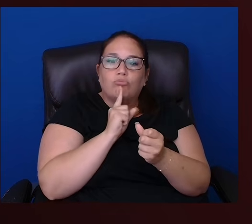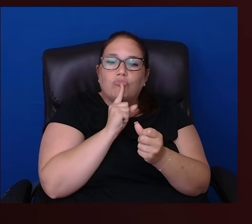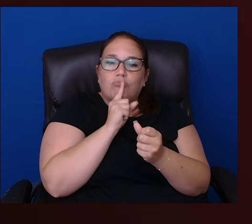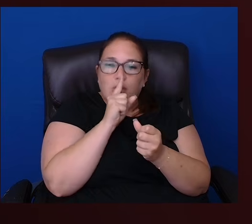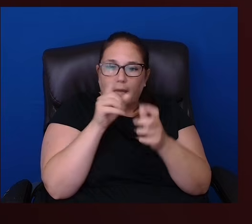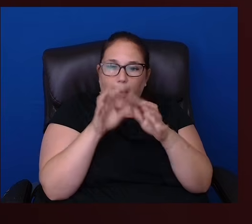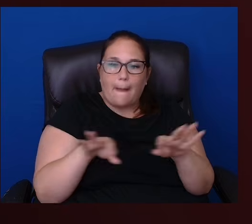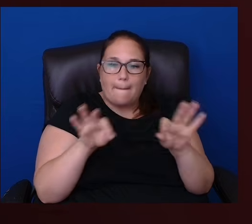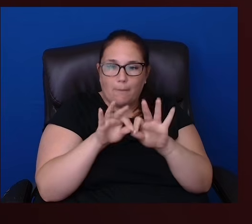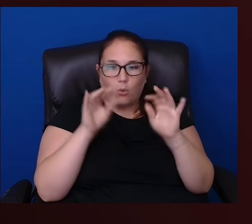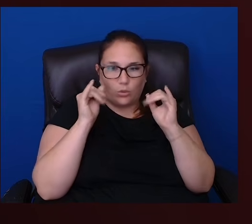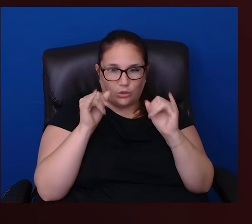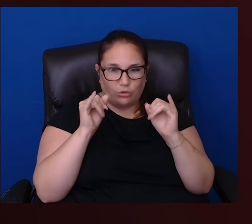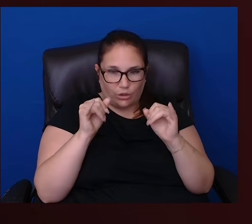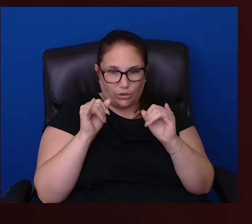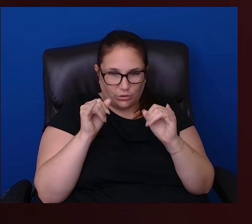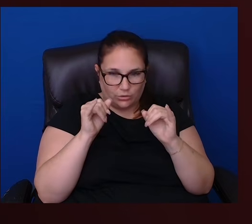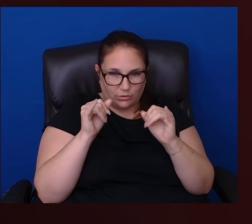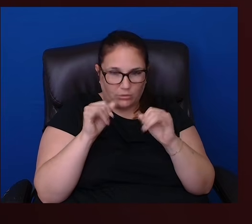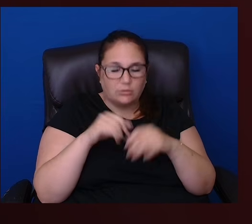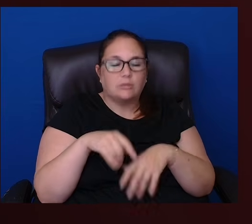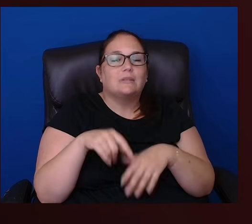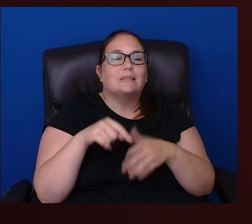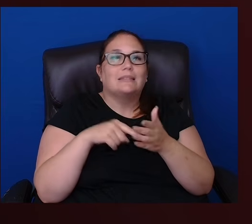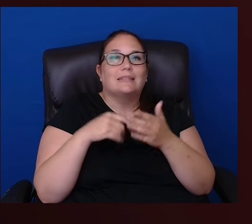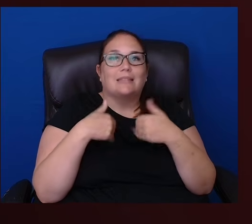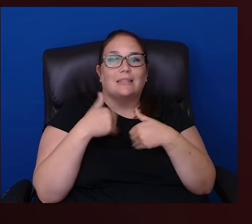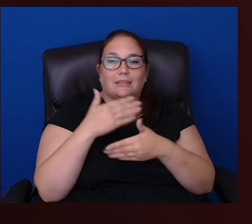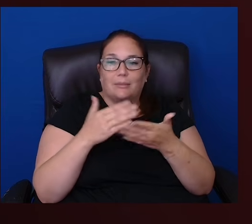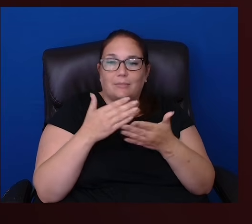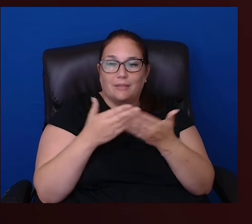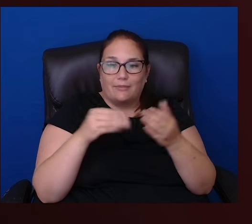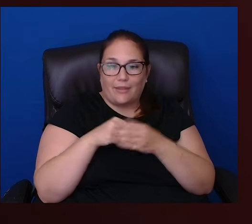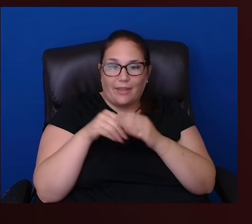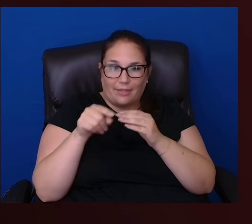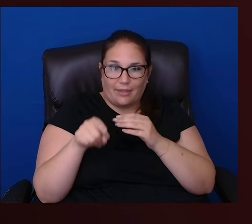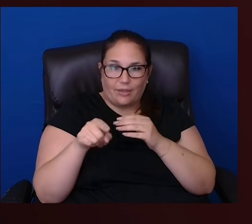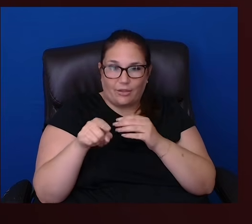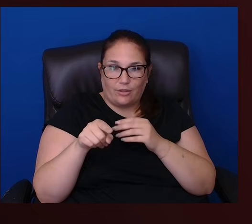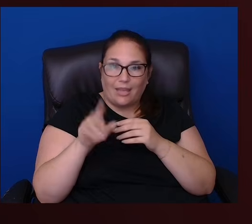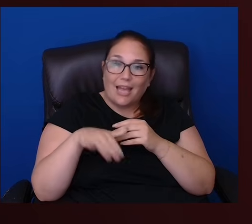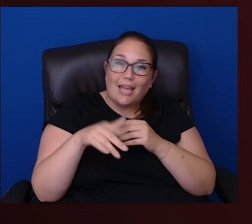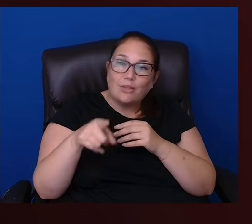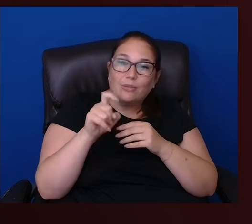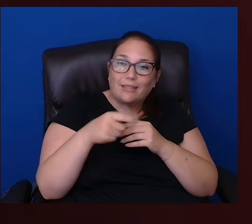And so this one has some stuff in there about, "Hey, you need a GitHub -- you need